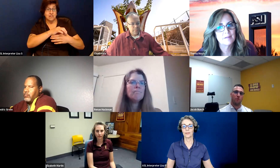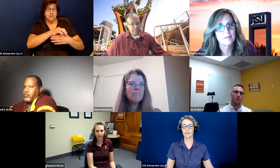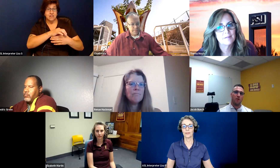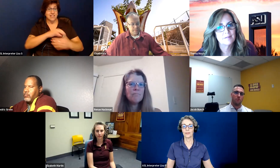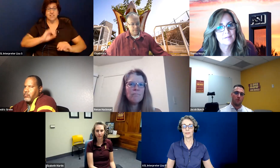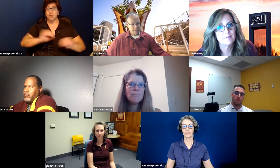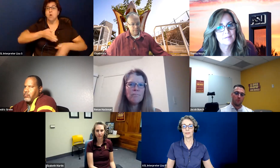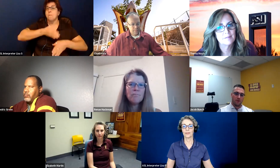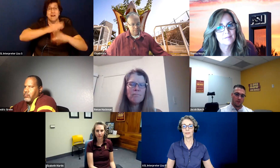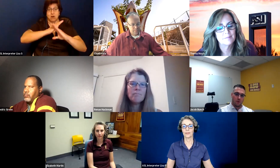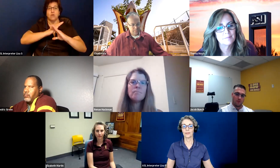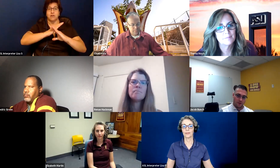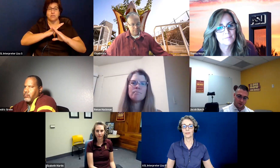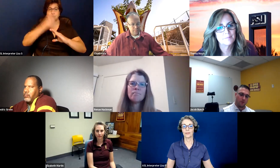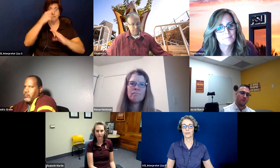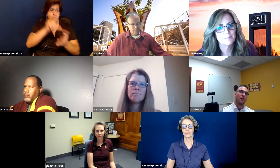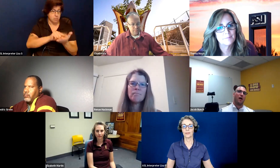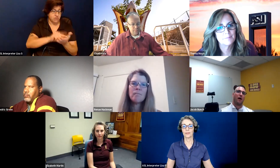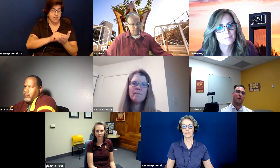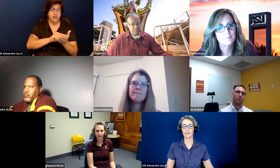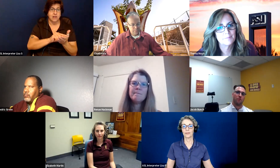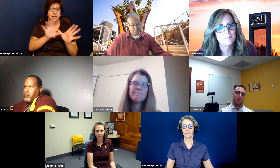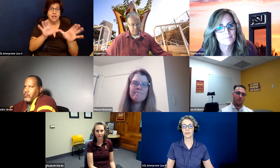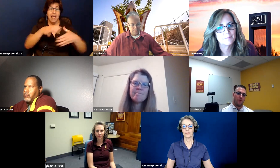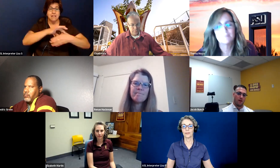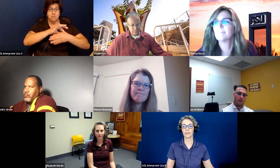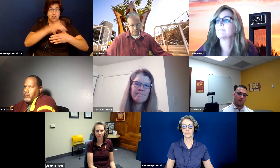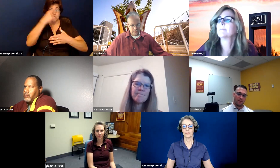to those printed course materials for students effected